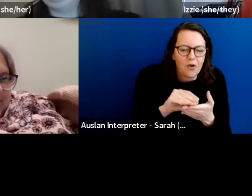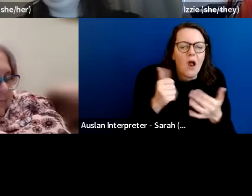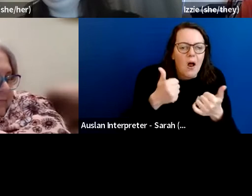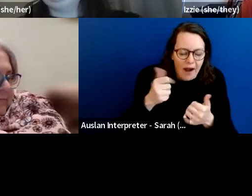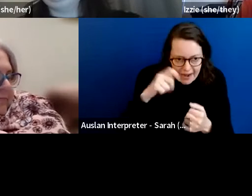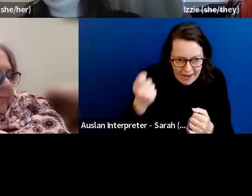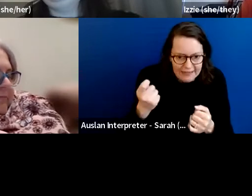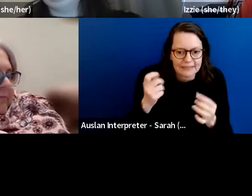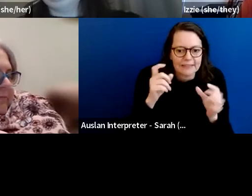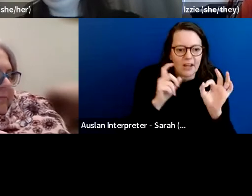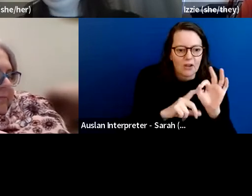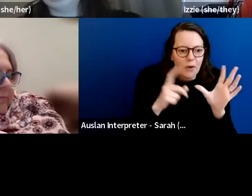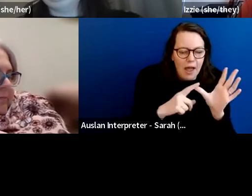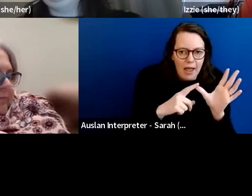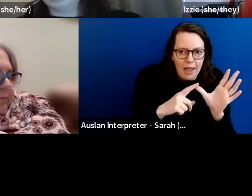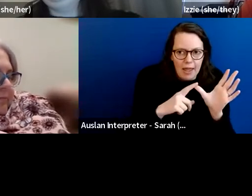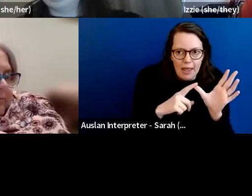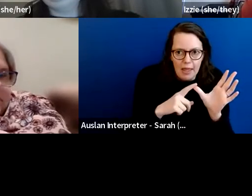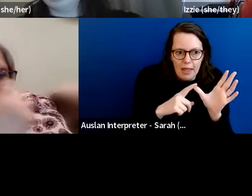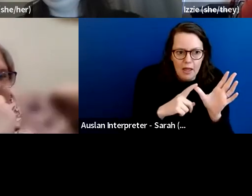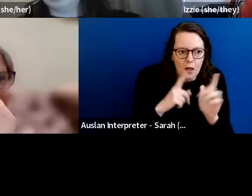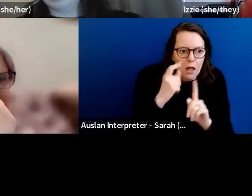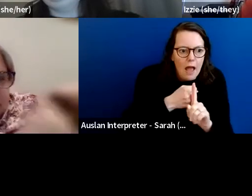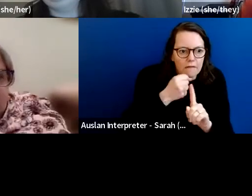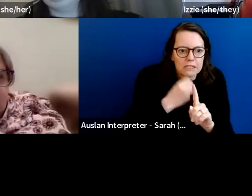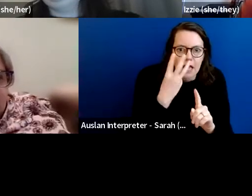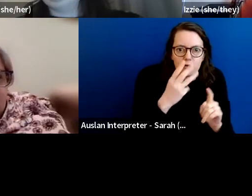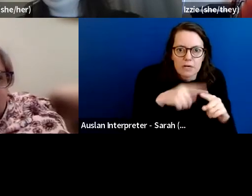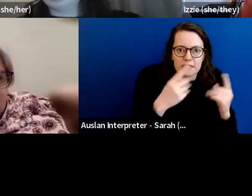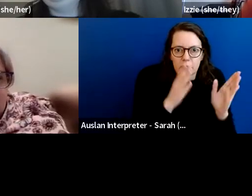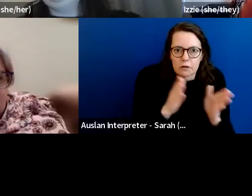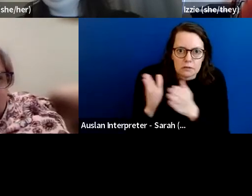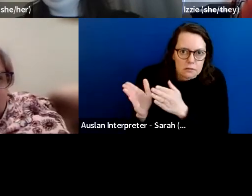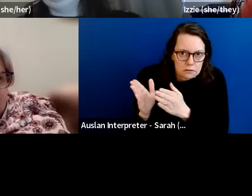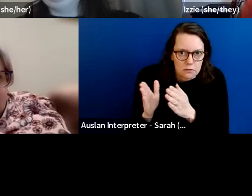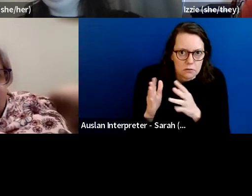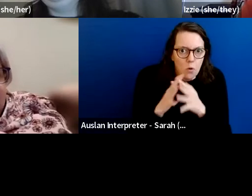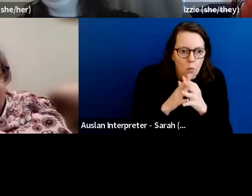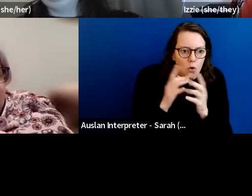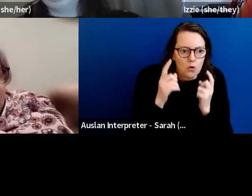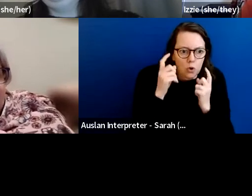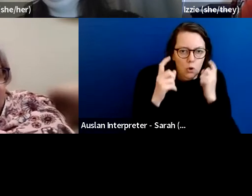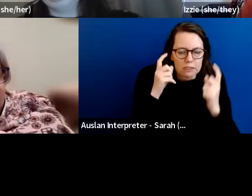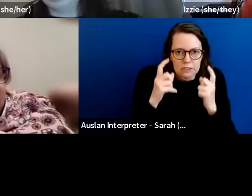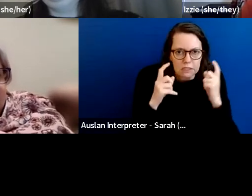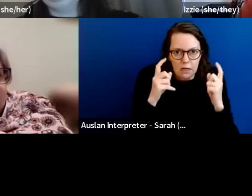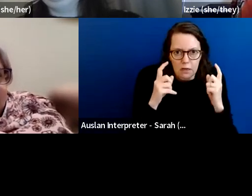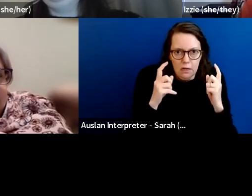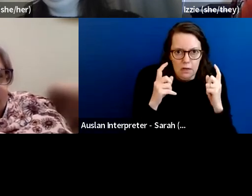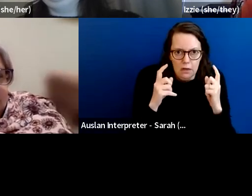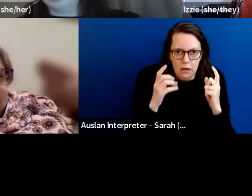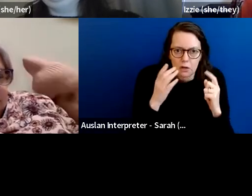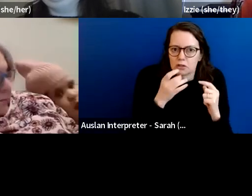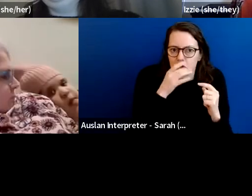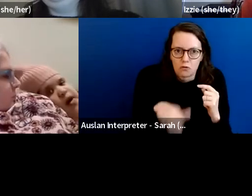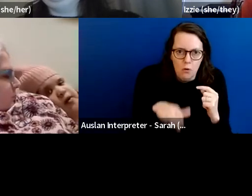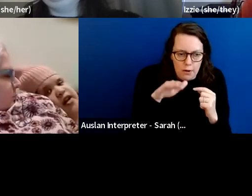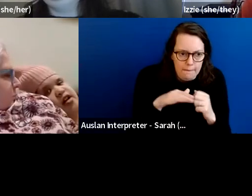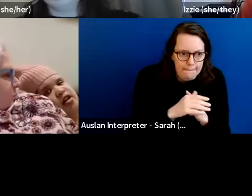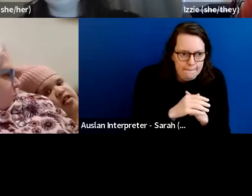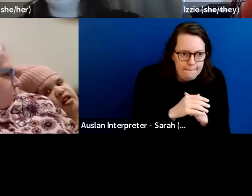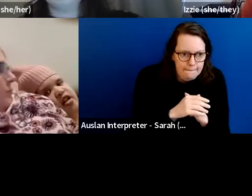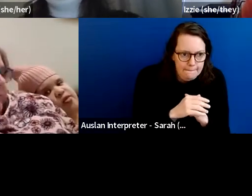So just before we move on to the q amp a, we want to mention advocacy in the three different types of advocacy, that are worth thinking about your child's life.